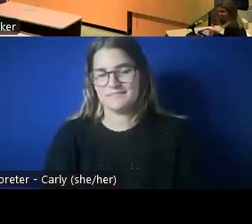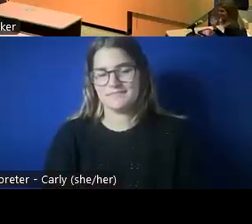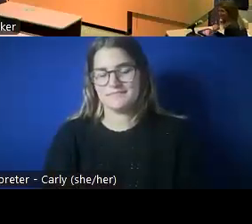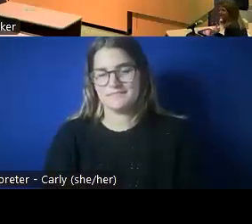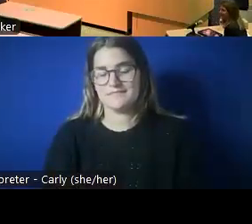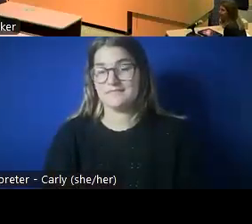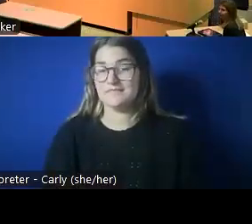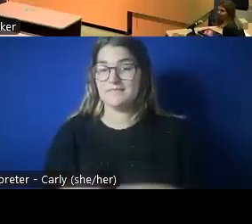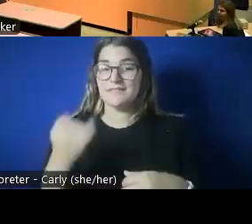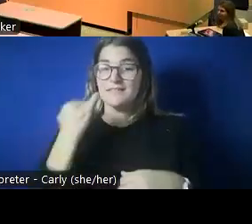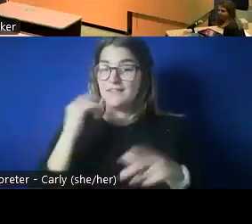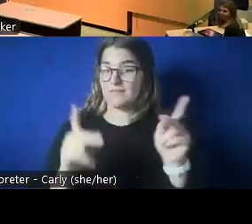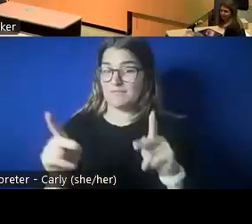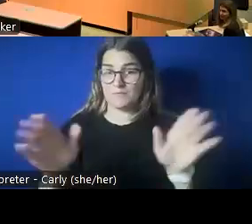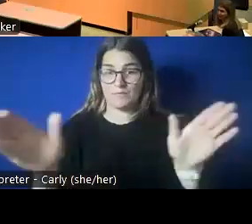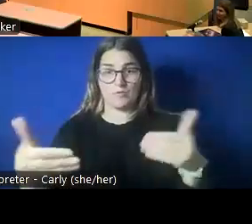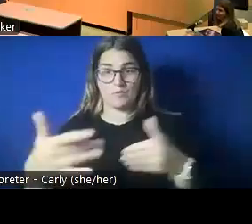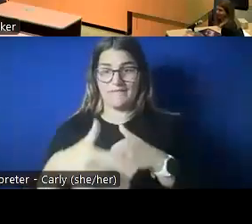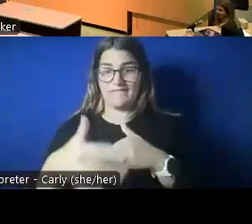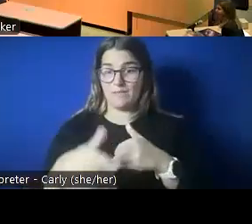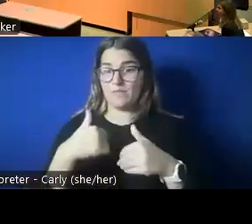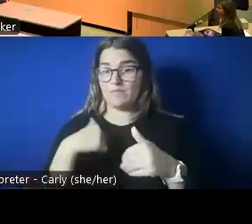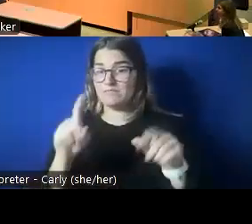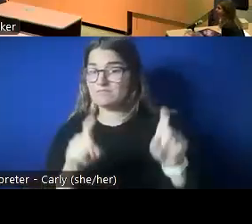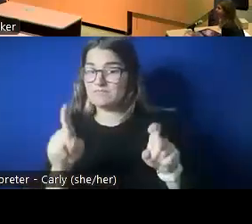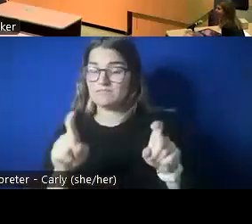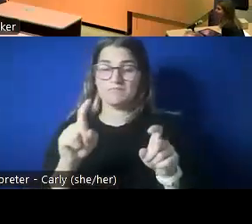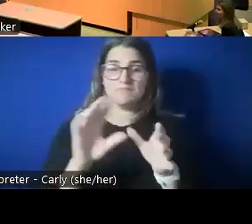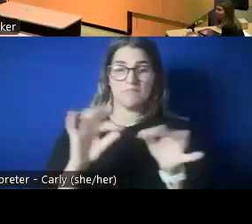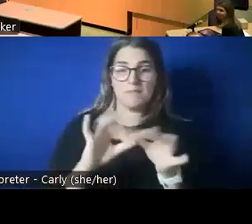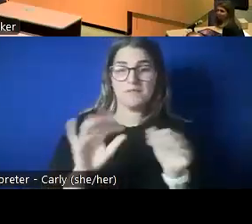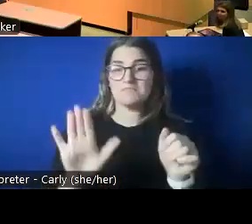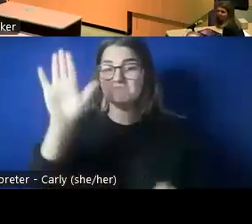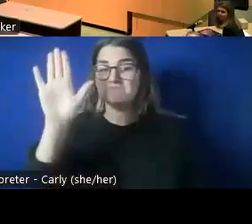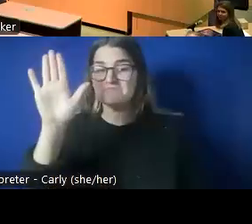there are people in the room who have comments or questions they'd like like to ask or raise